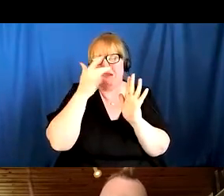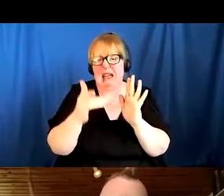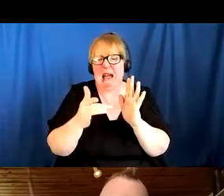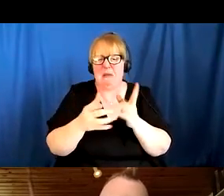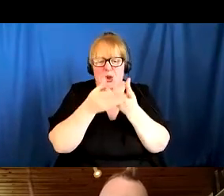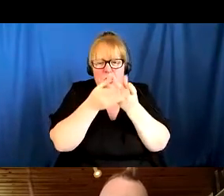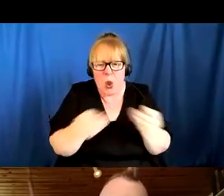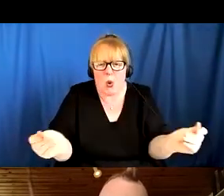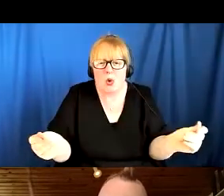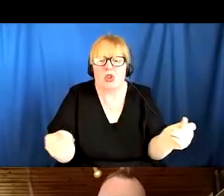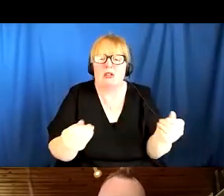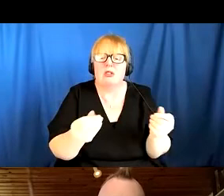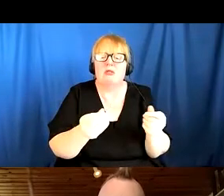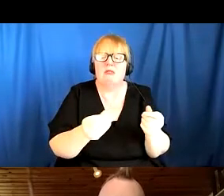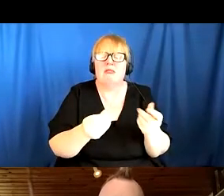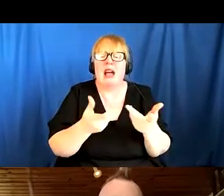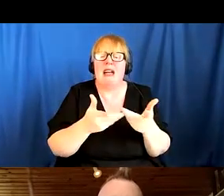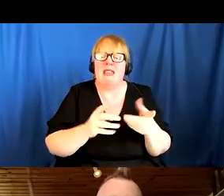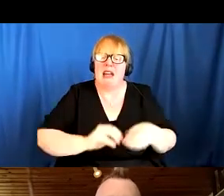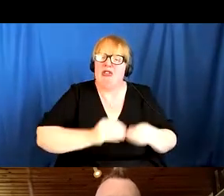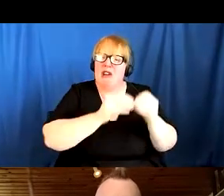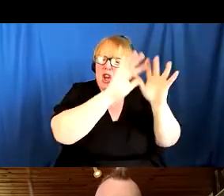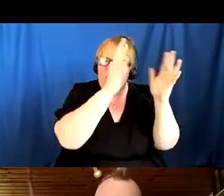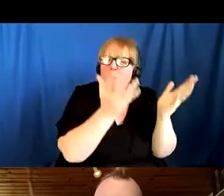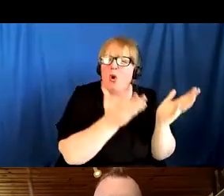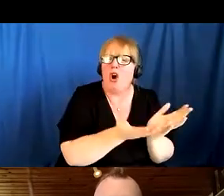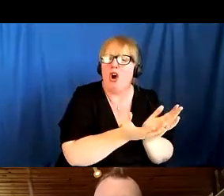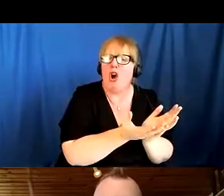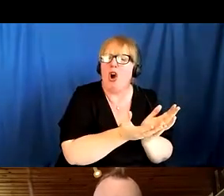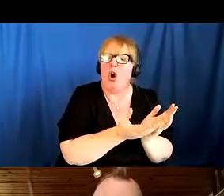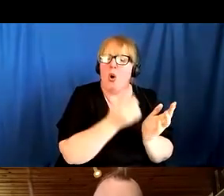And then creating a world where these fictive community groups could meet one another,